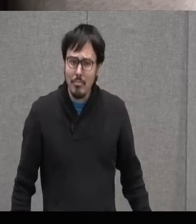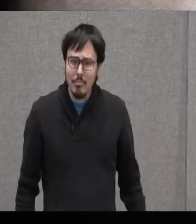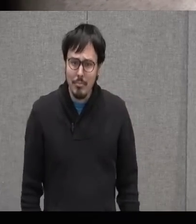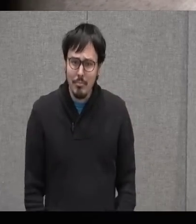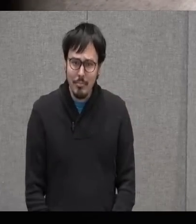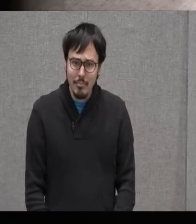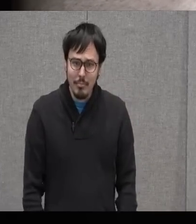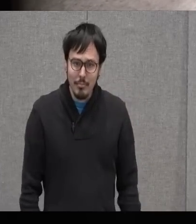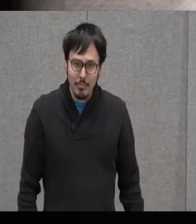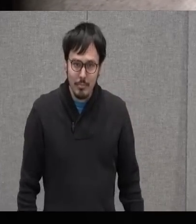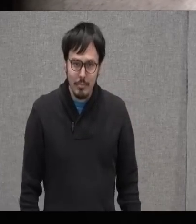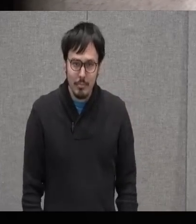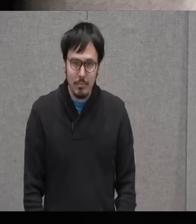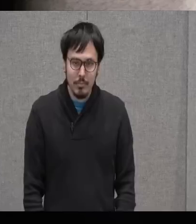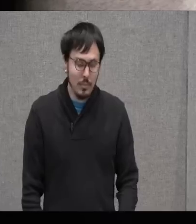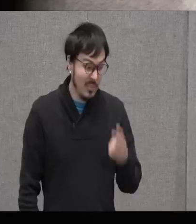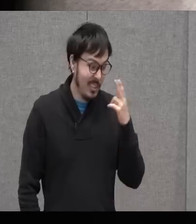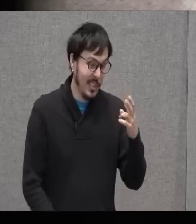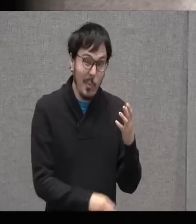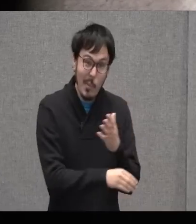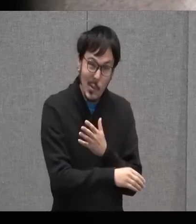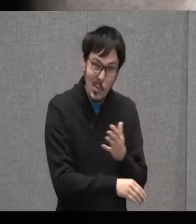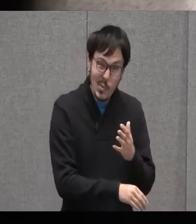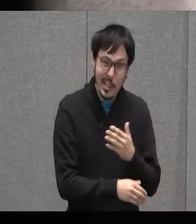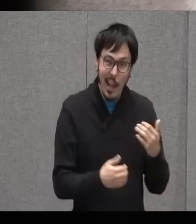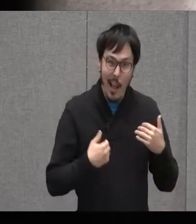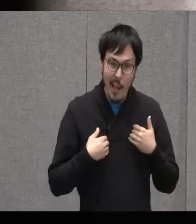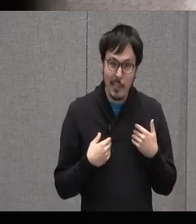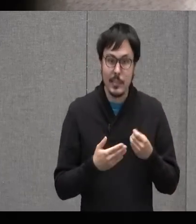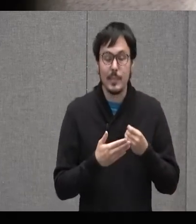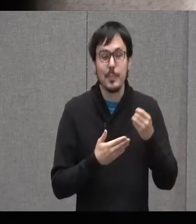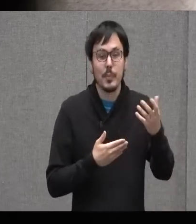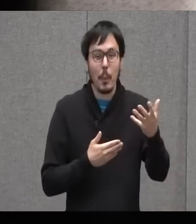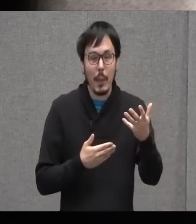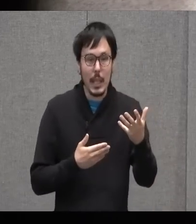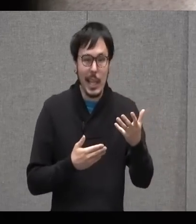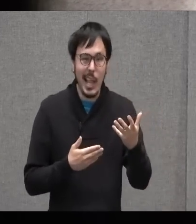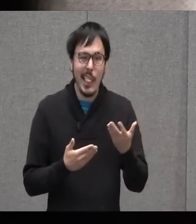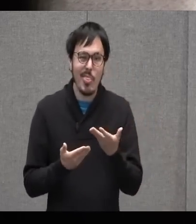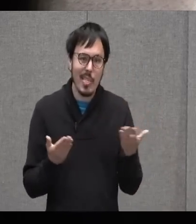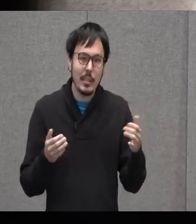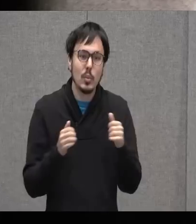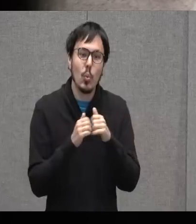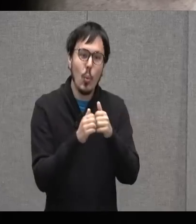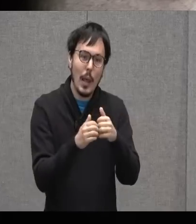You can see he has music and he's buying money and there's ice cream and he's baking.